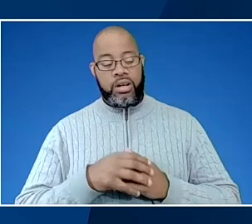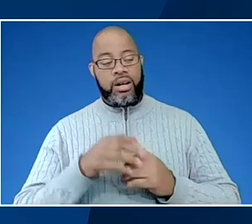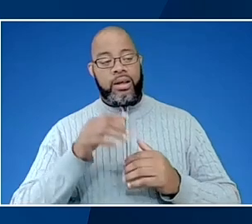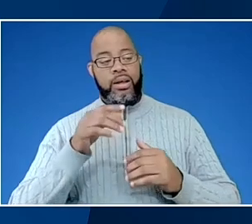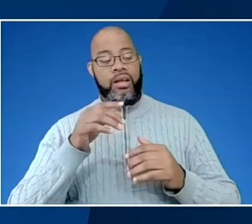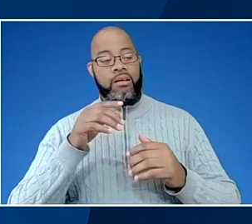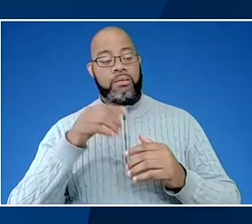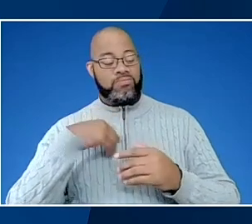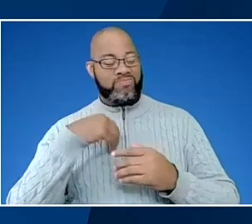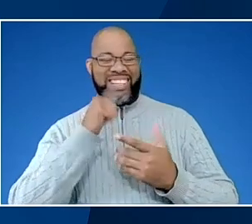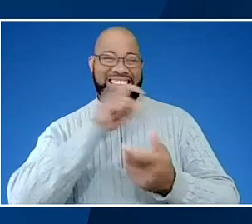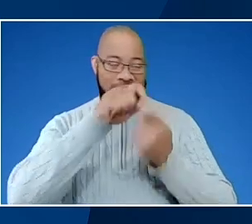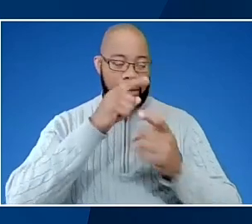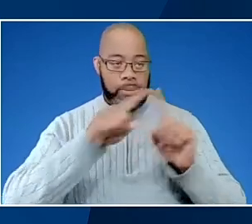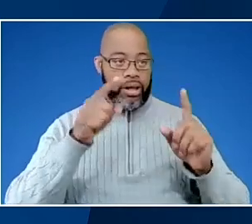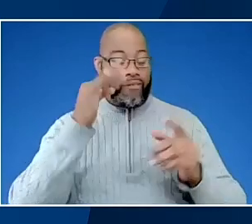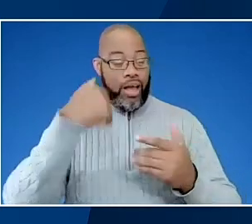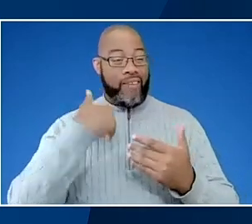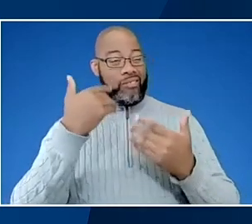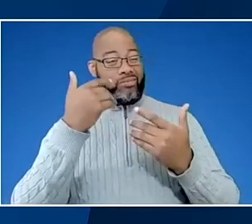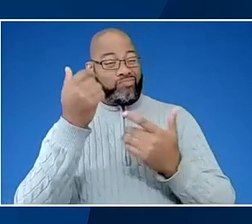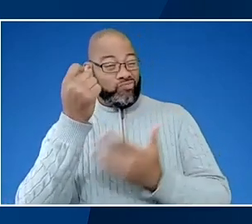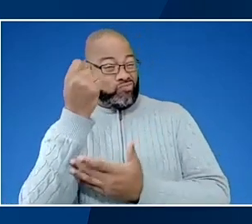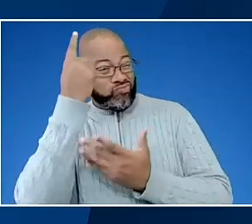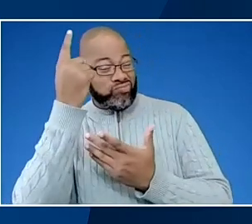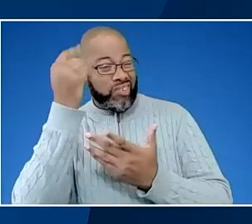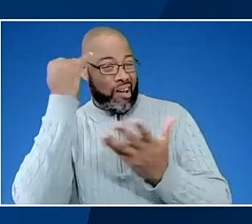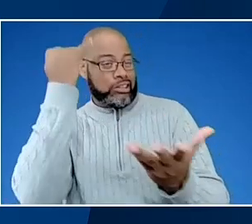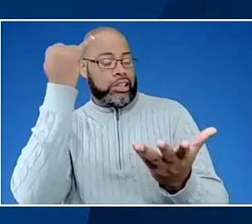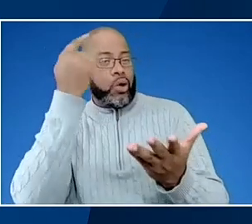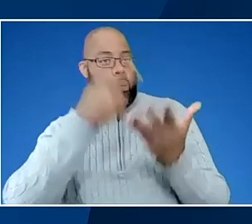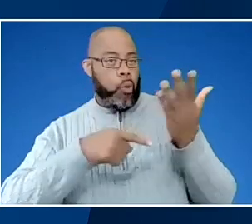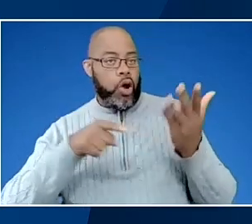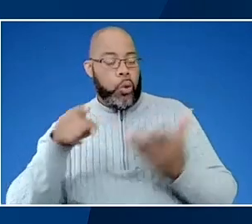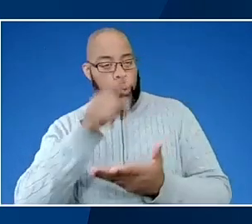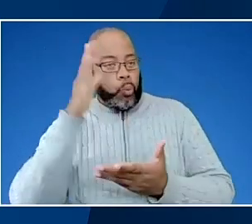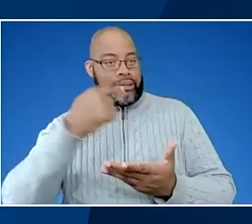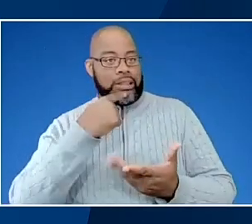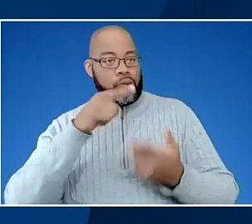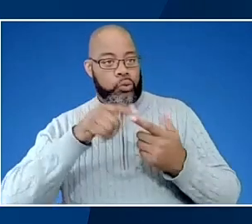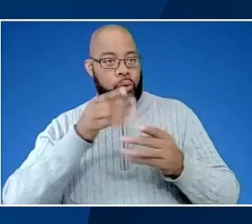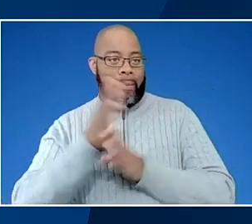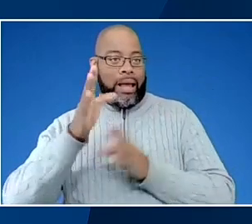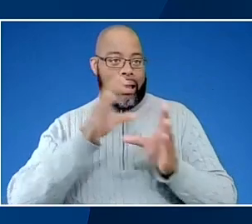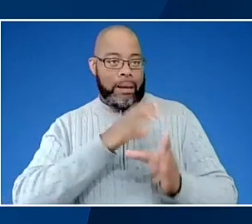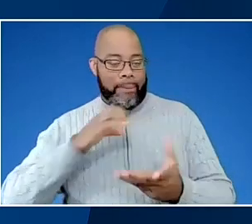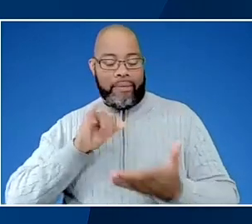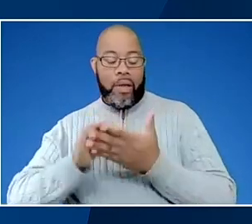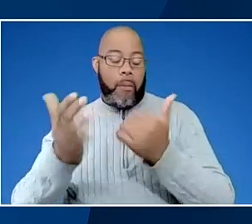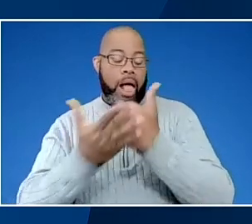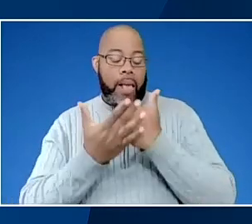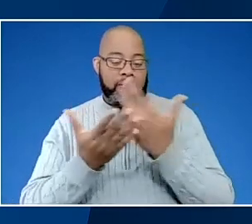if you have a general idea of what you will be saying to the main committee, that would be helpful for the Department, I